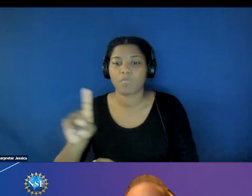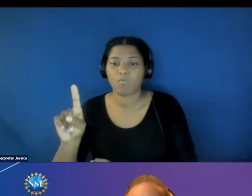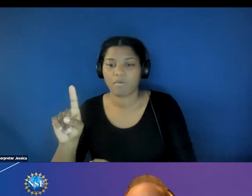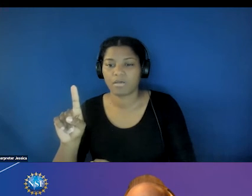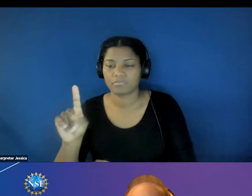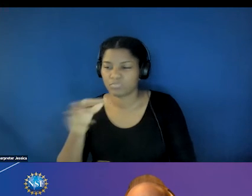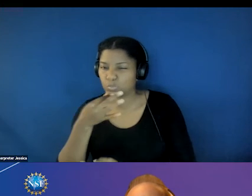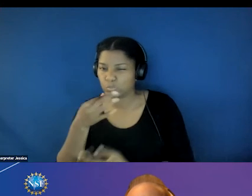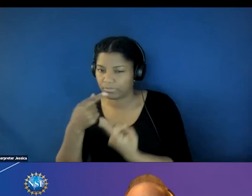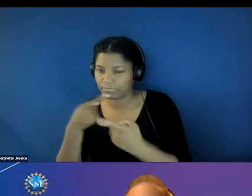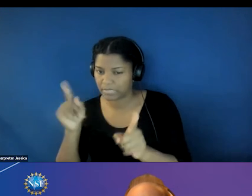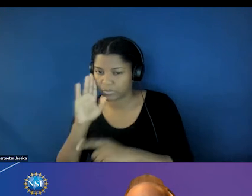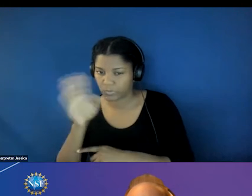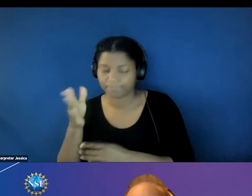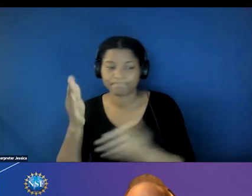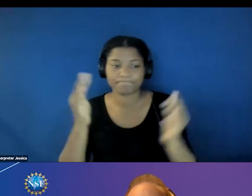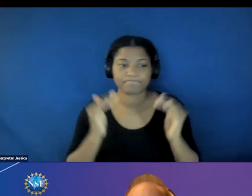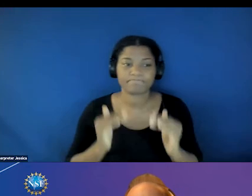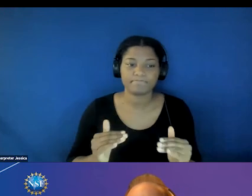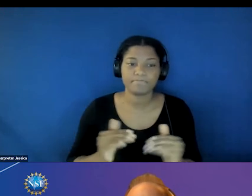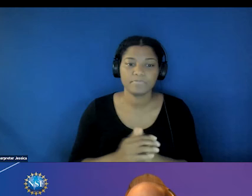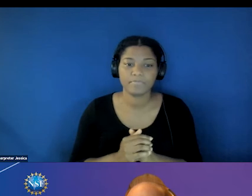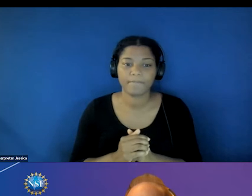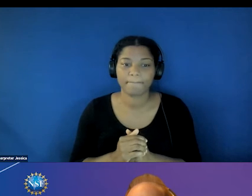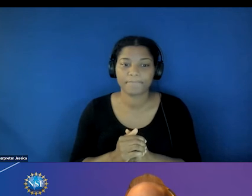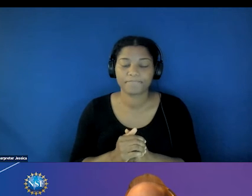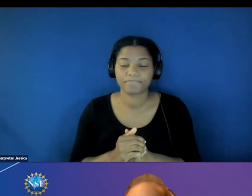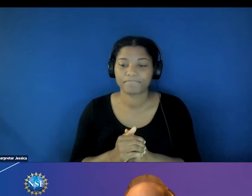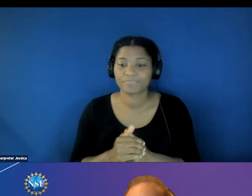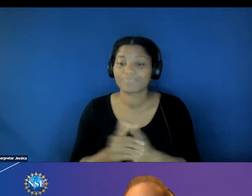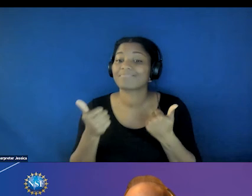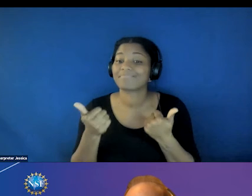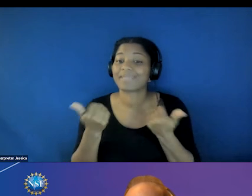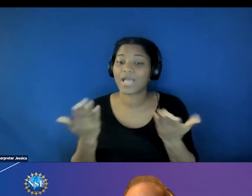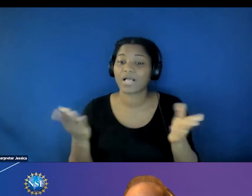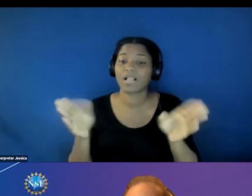Next slide, please. And with that, I will close.